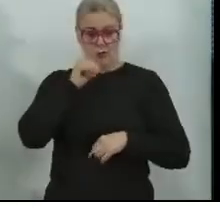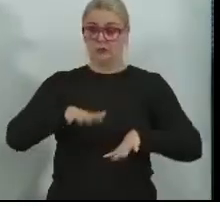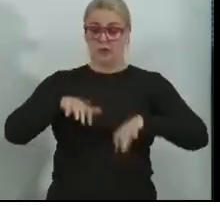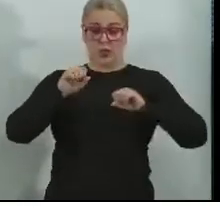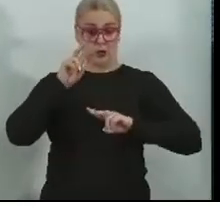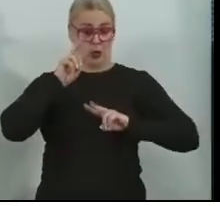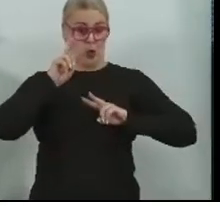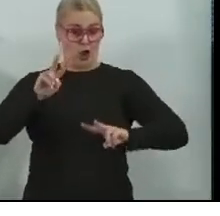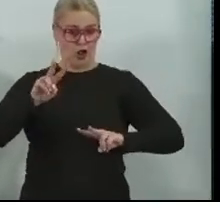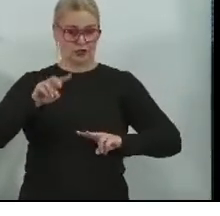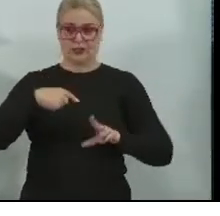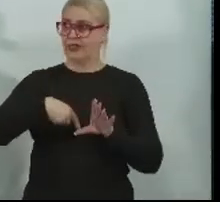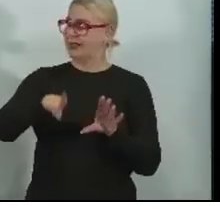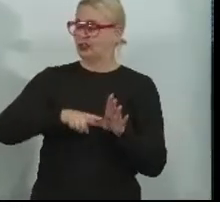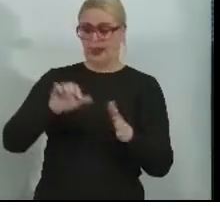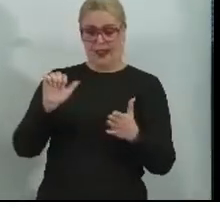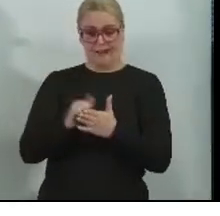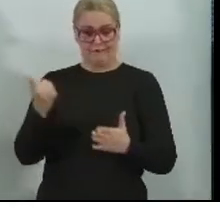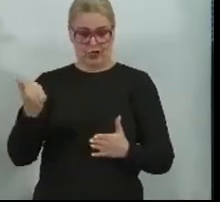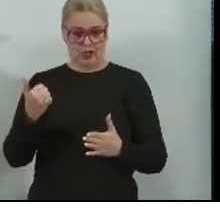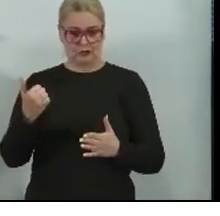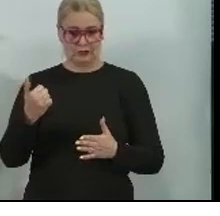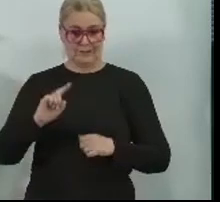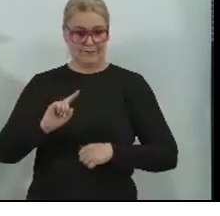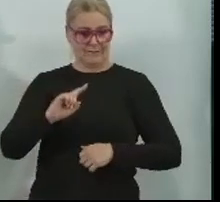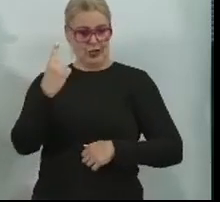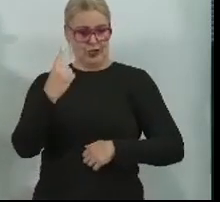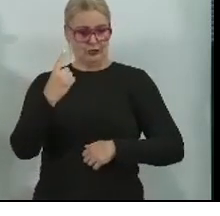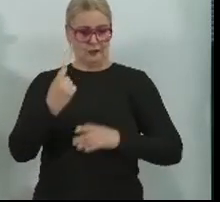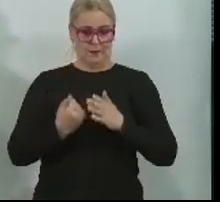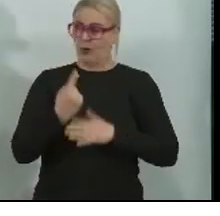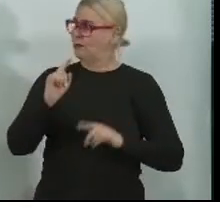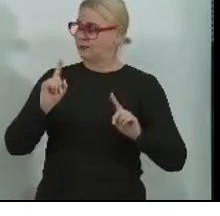So I, I guess I might need to dim the lights a little bit.